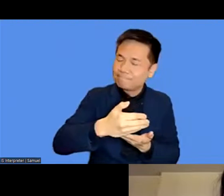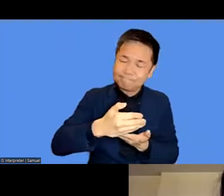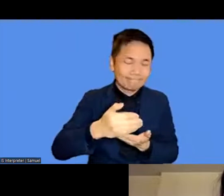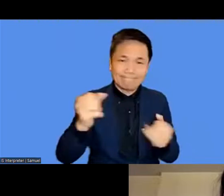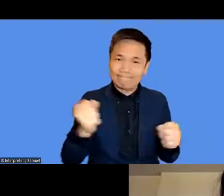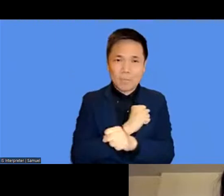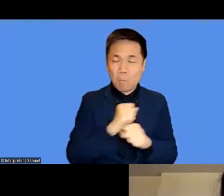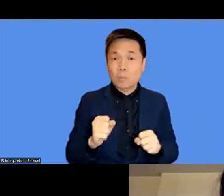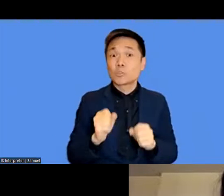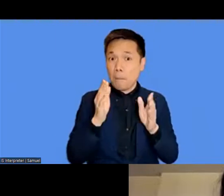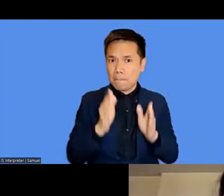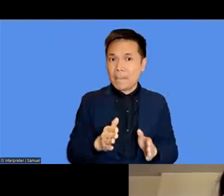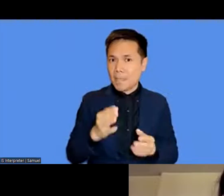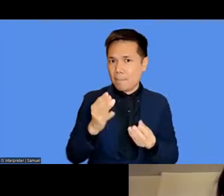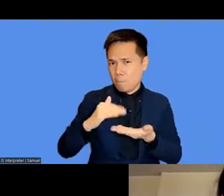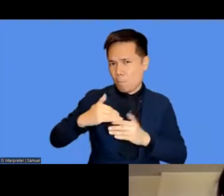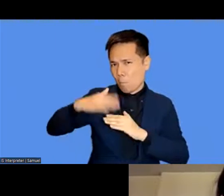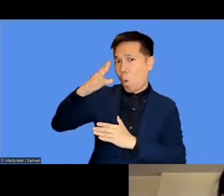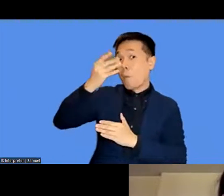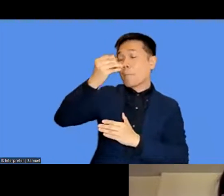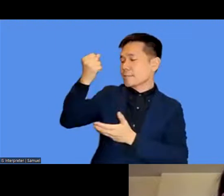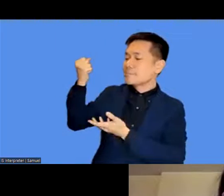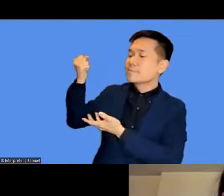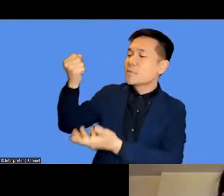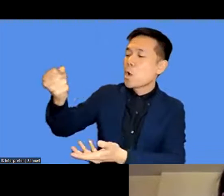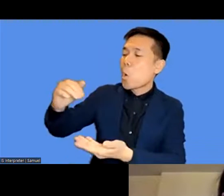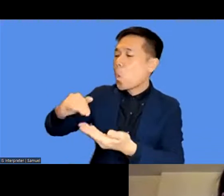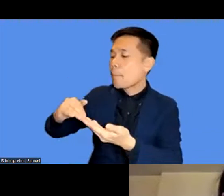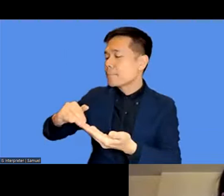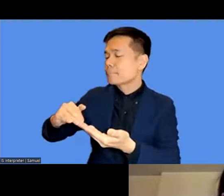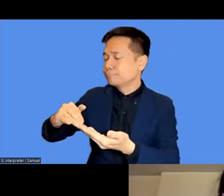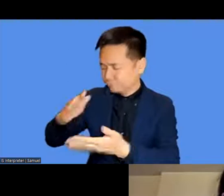But it is a very good opportunity to complement the data that the national statistical offices